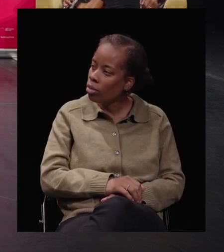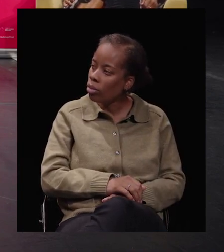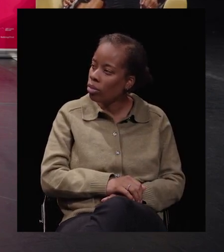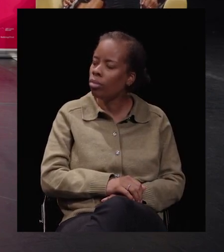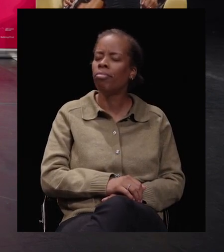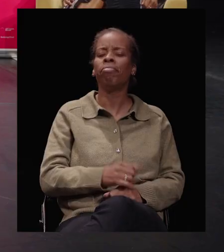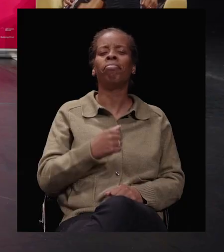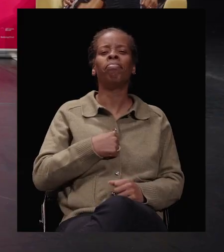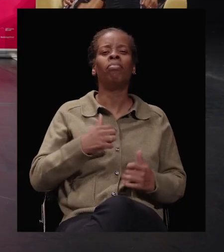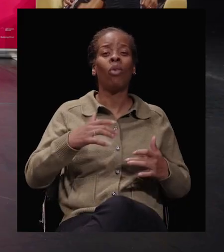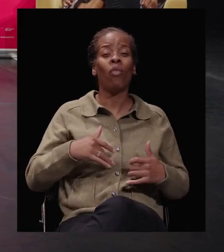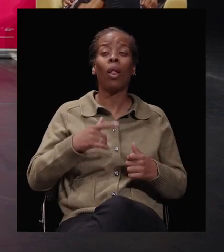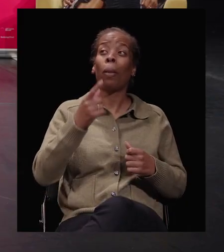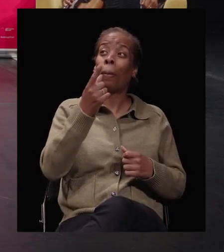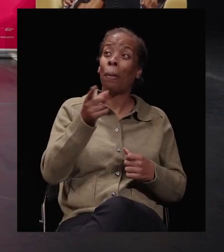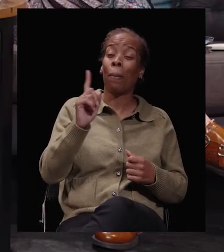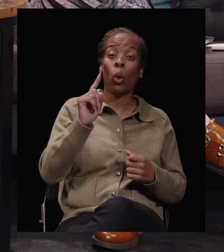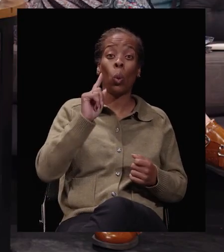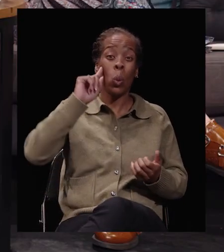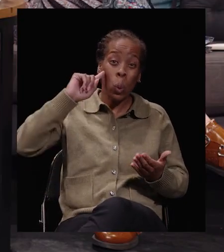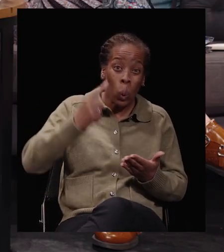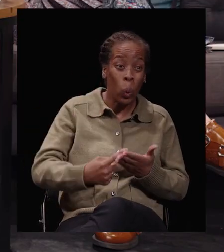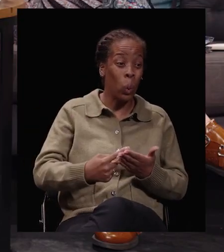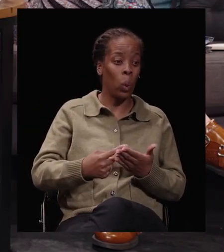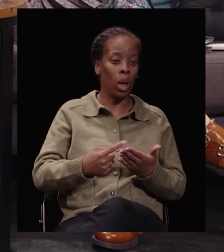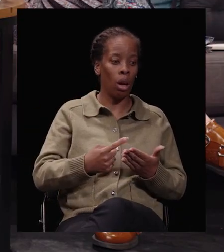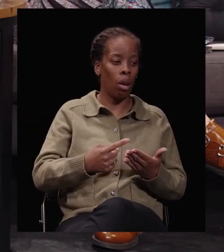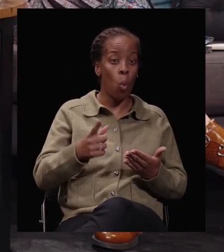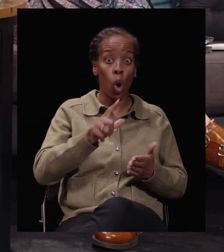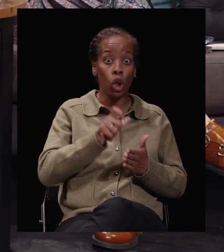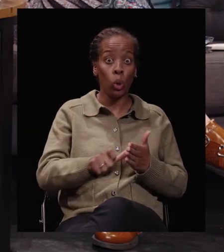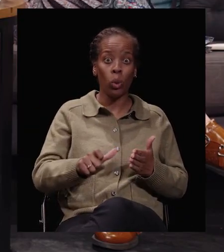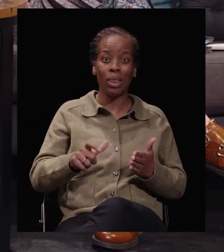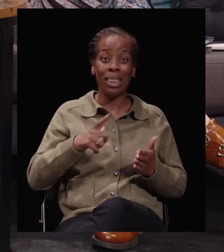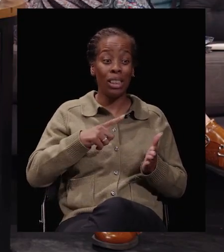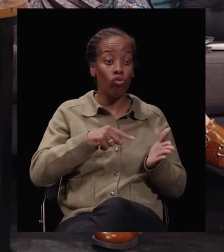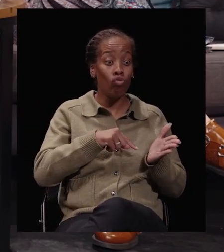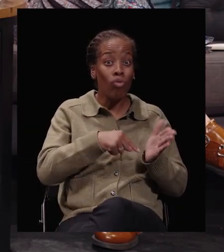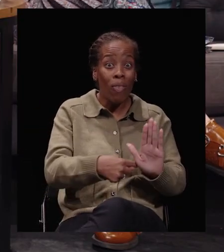to reflect the diversity of like the country and like, I'm just gonna say the city in particular,